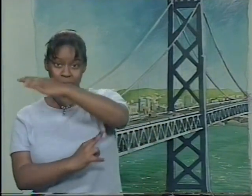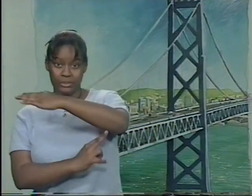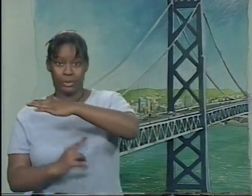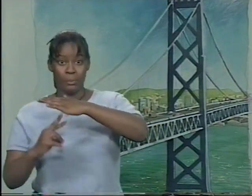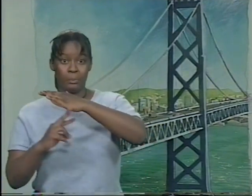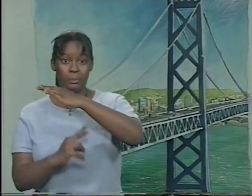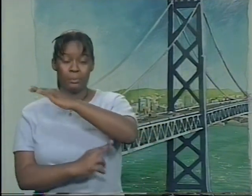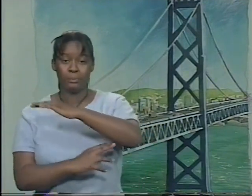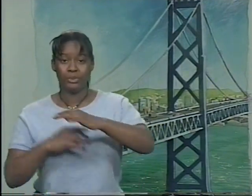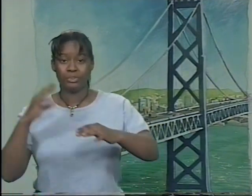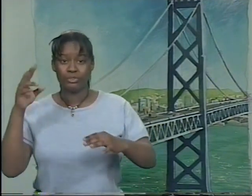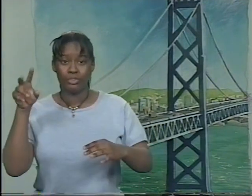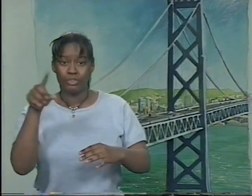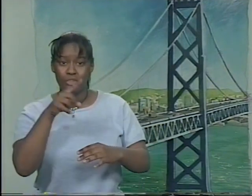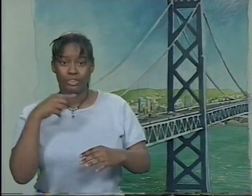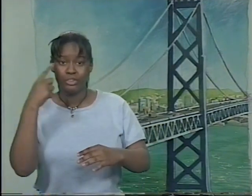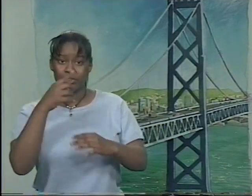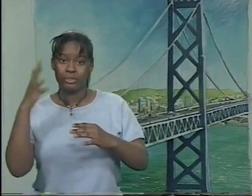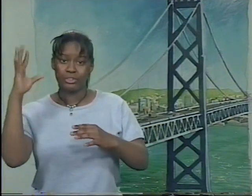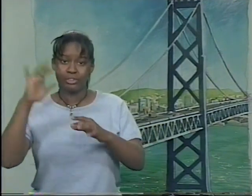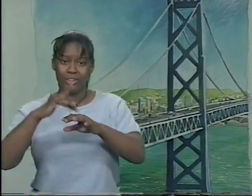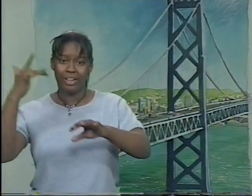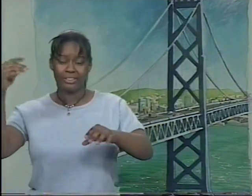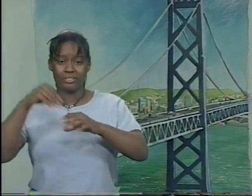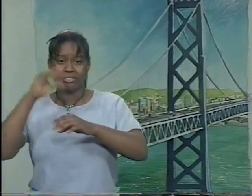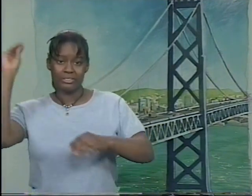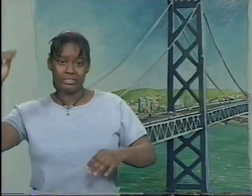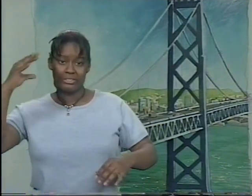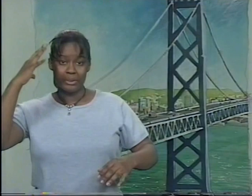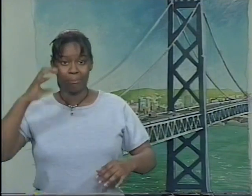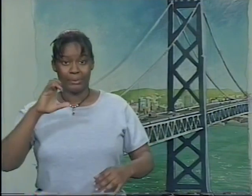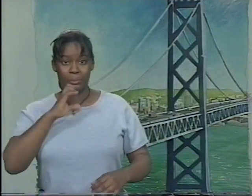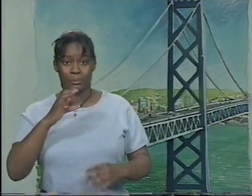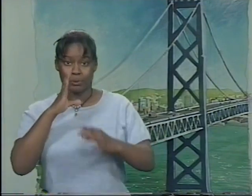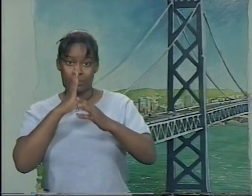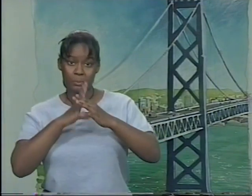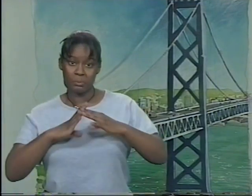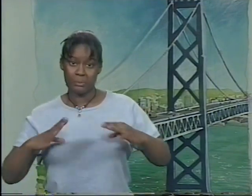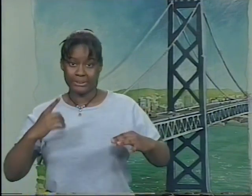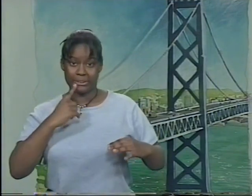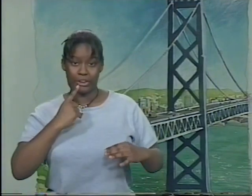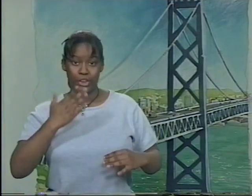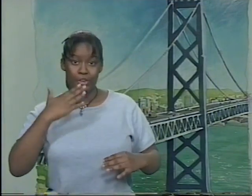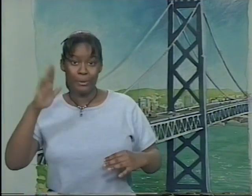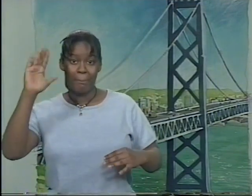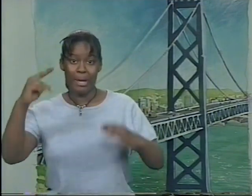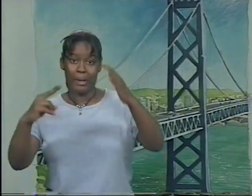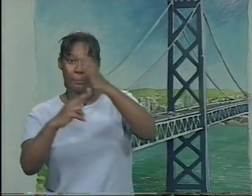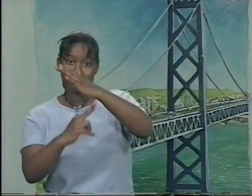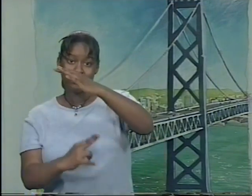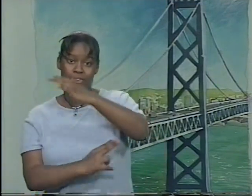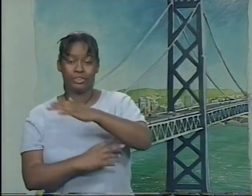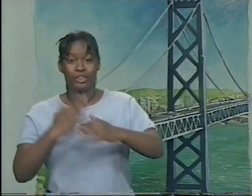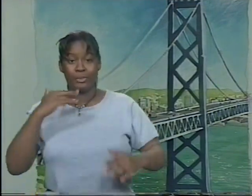The bus sped down to the water's edge and crossed the Bay Bridge, looking silvery in the sun. "Good-bye, bridge," Emi whispered.